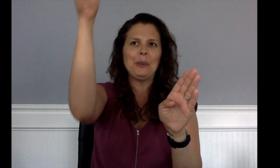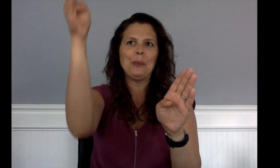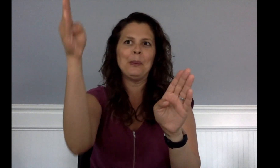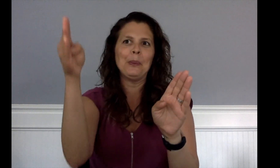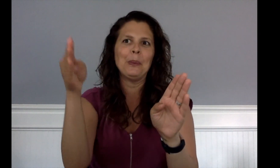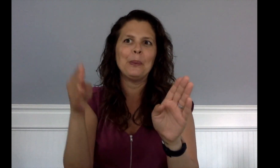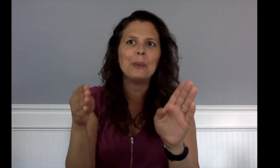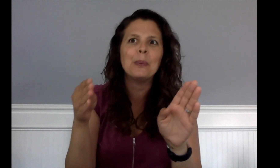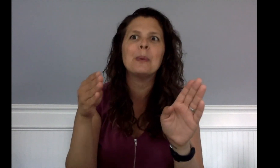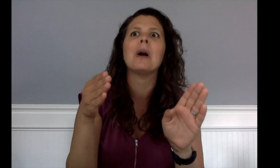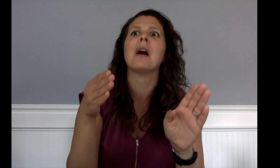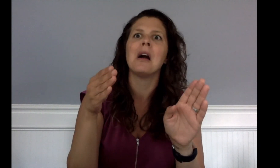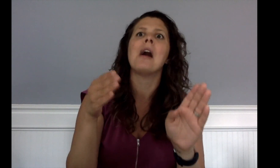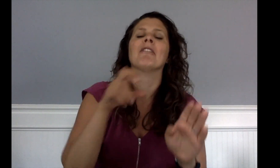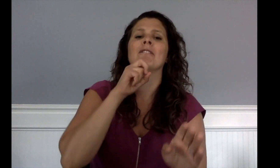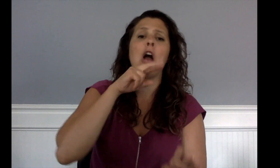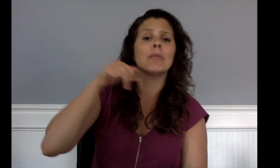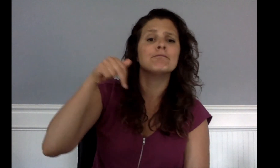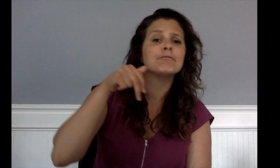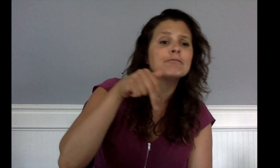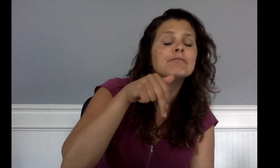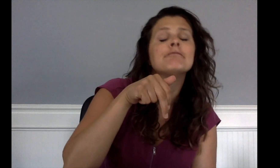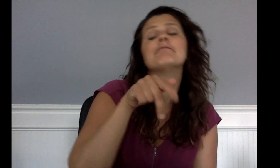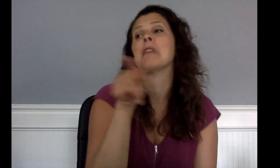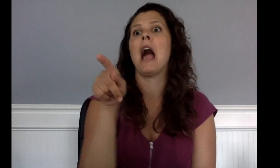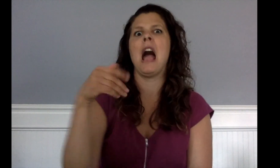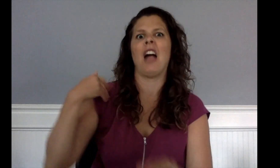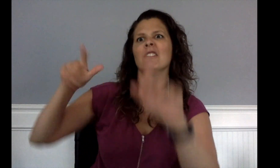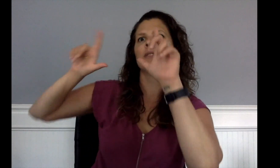hallway that ended with an arched door. Frog went over